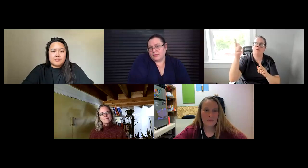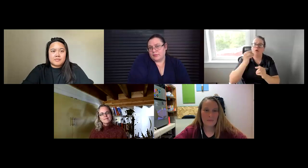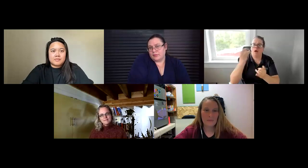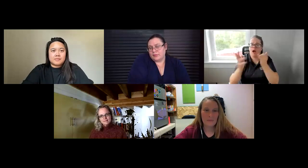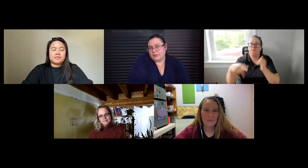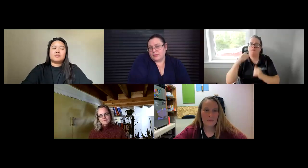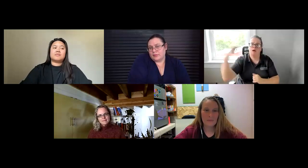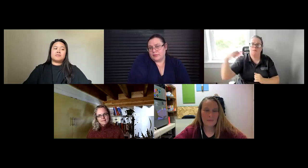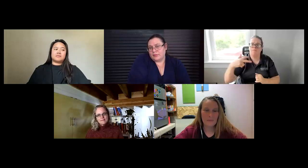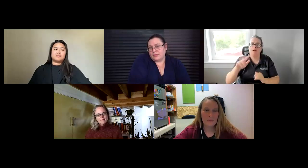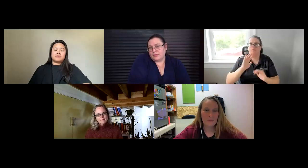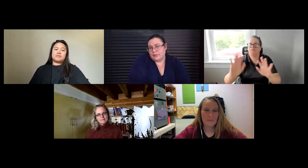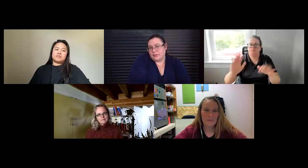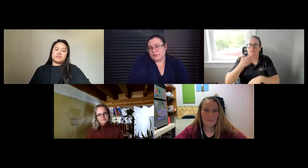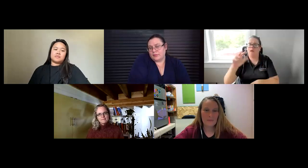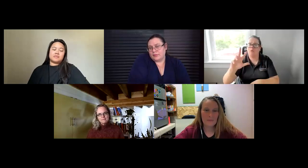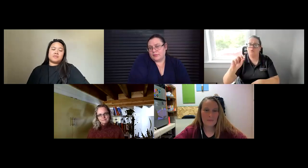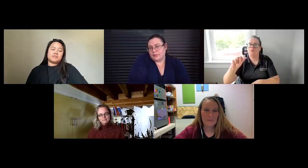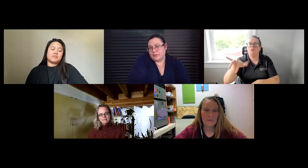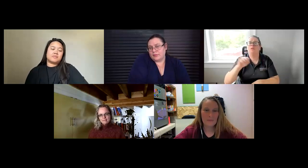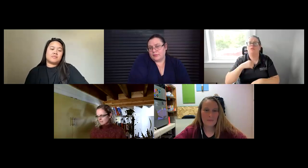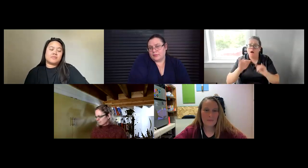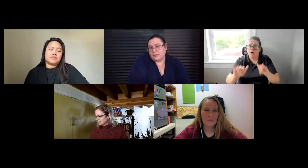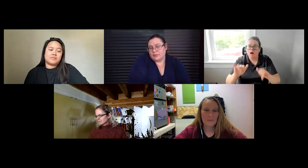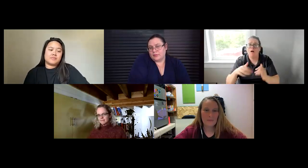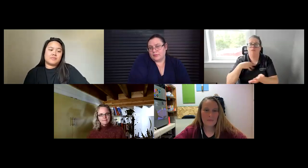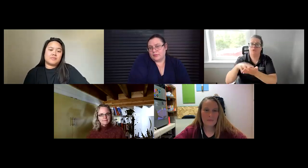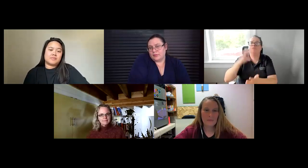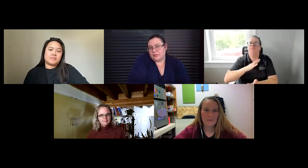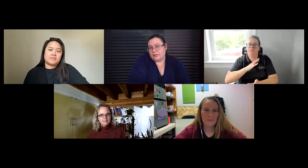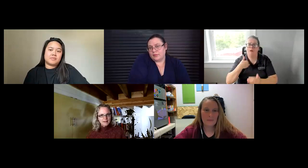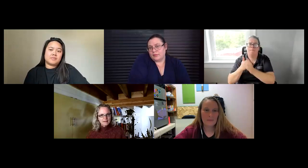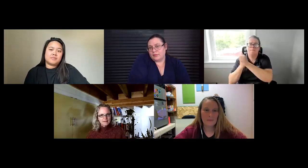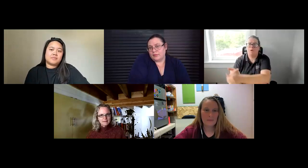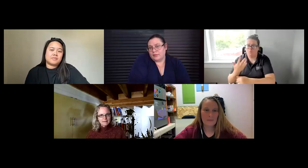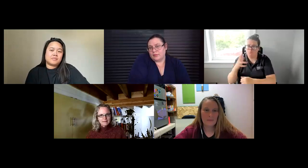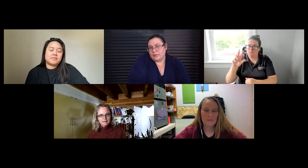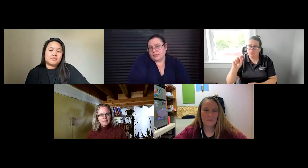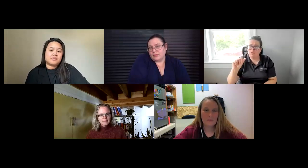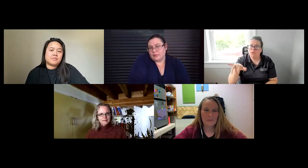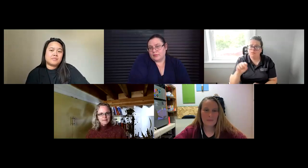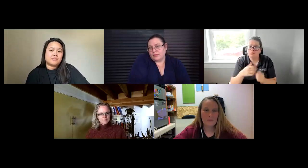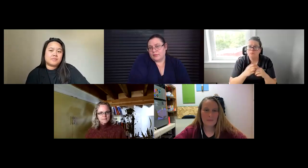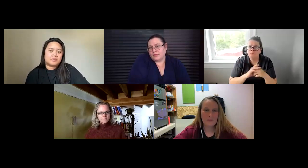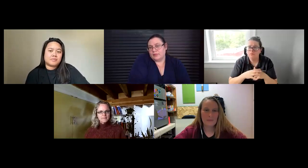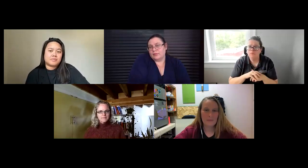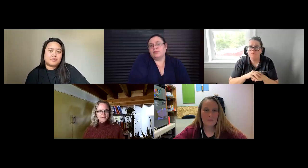to a 60 daytime frame and they feel like it's more leeway there so they decided to just do 30 days.